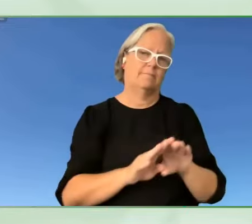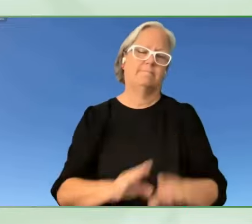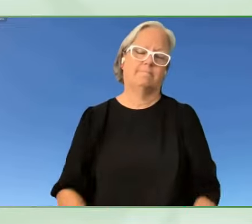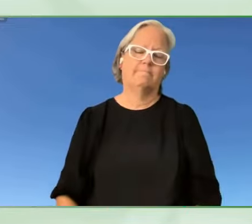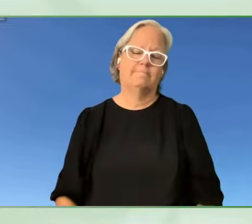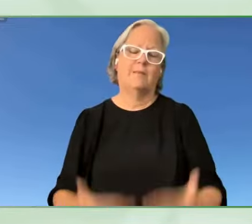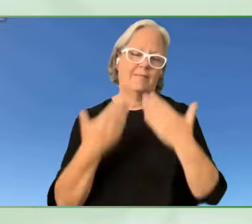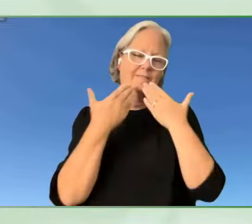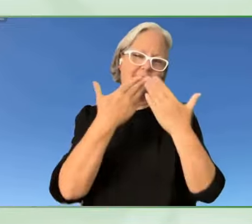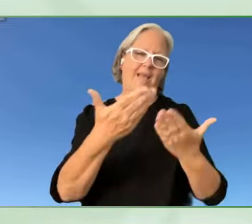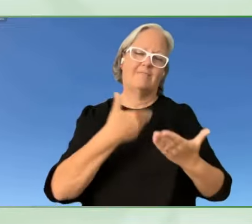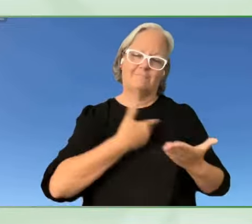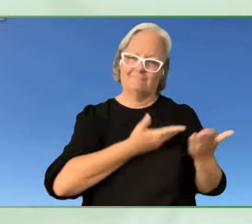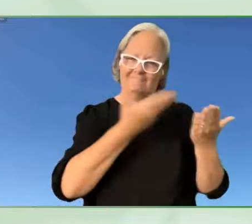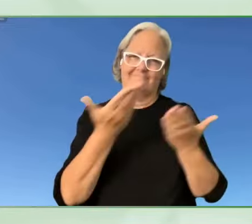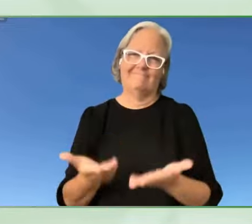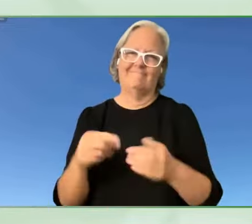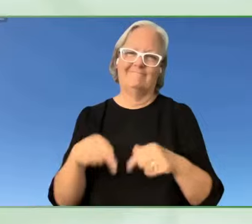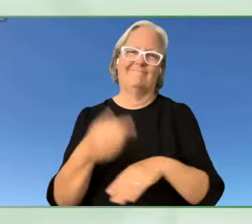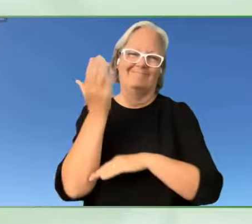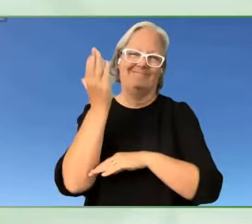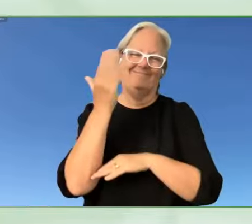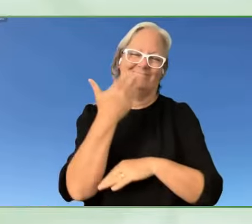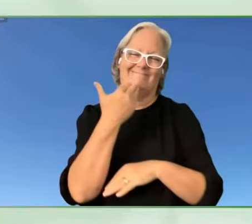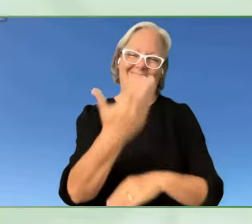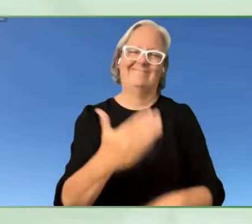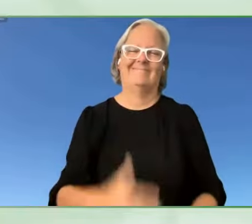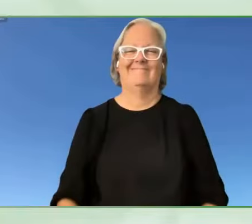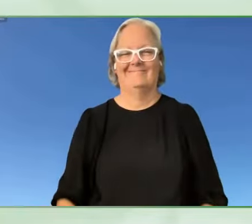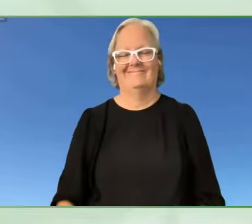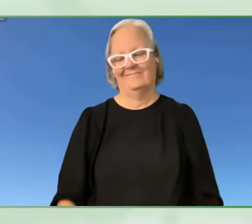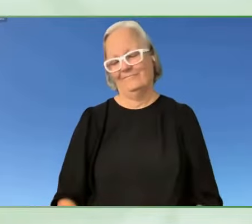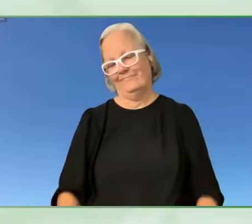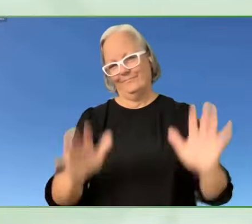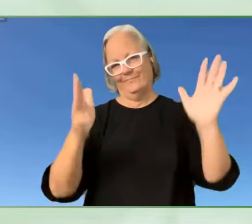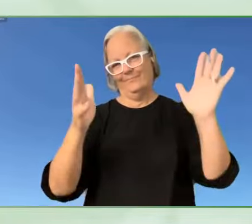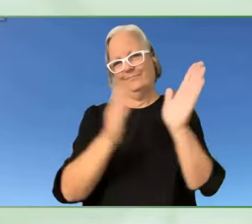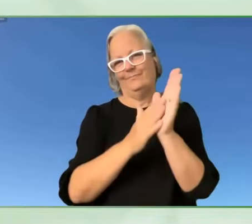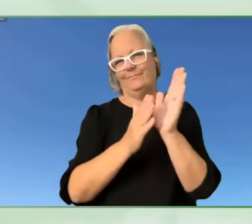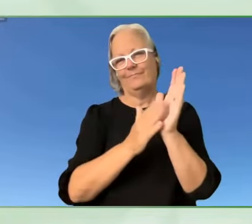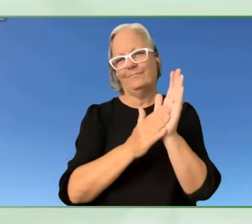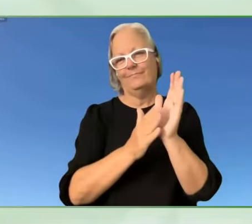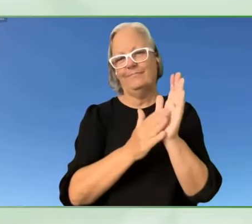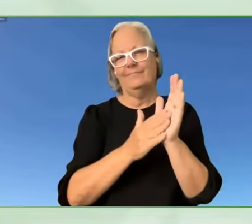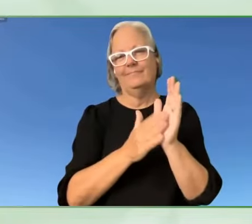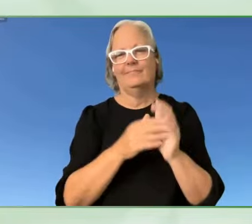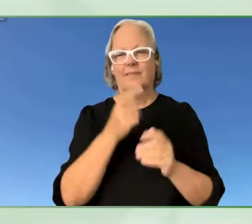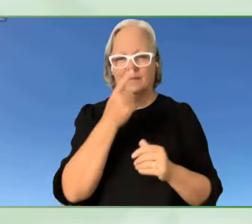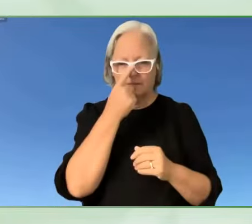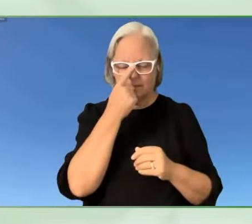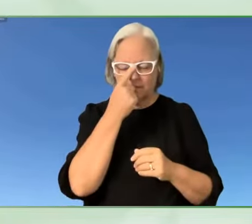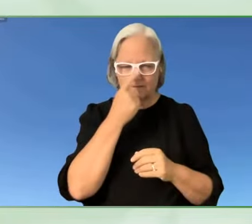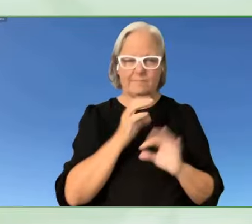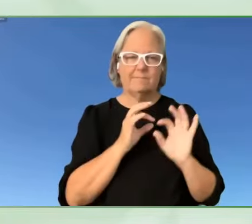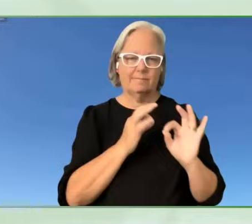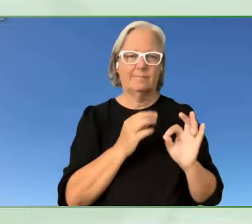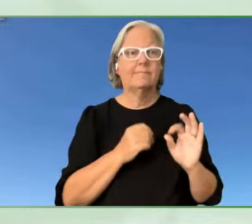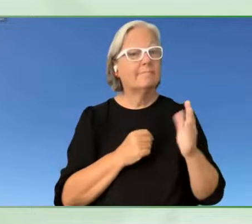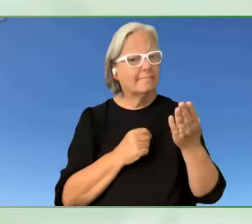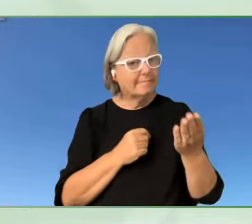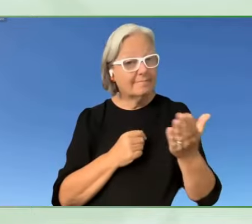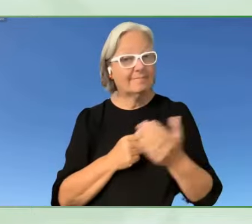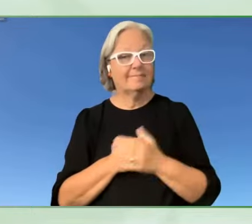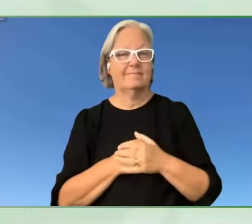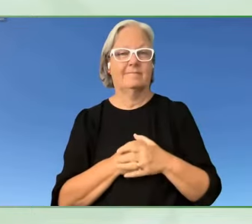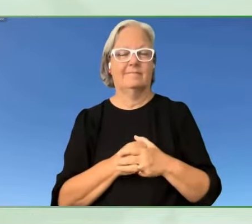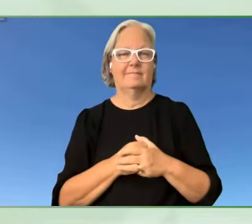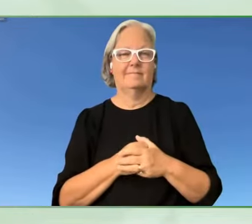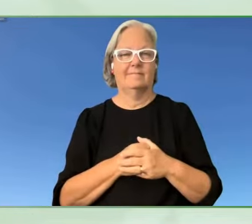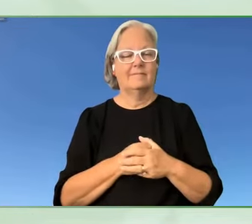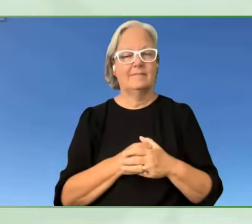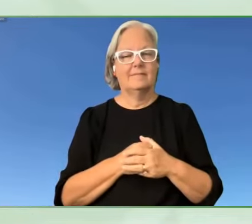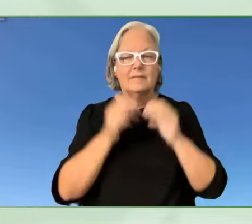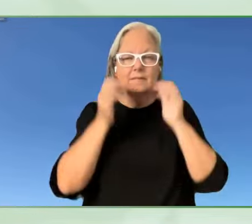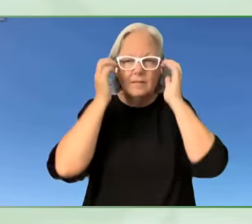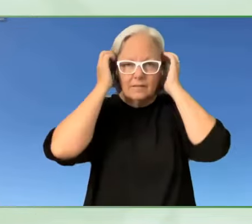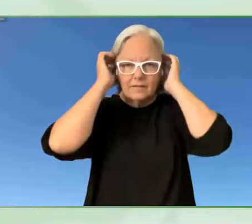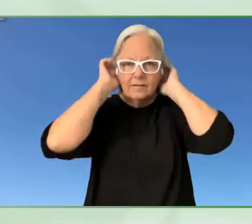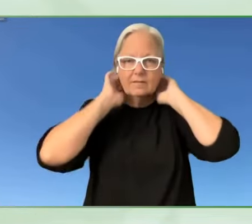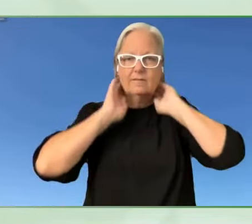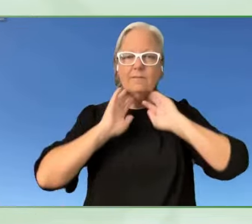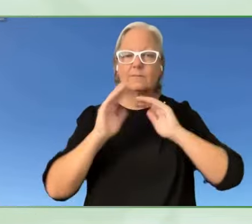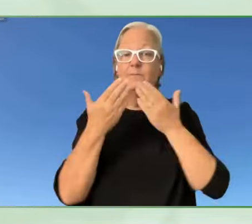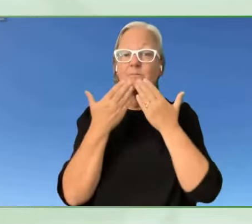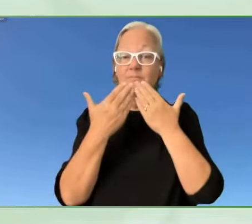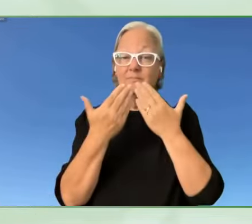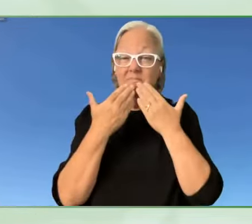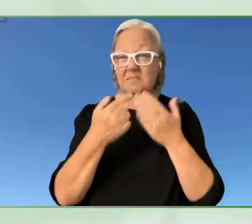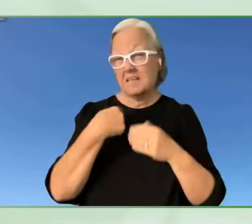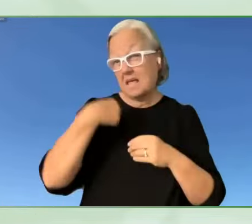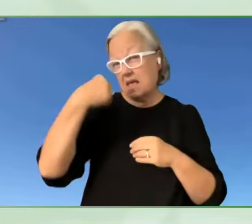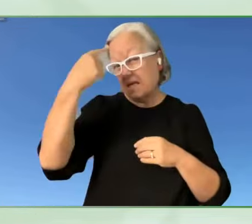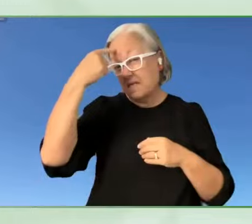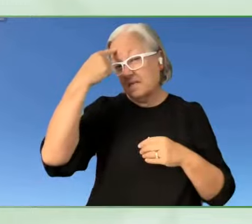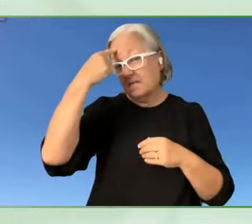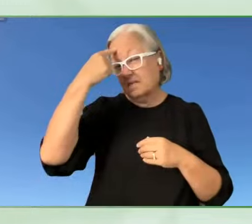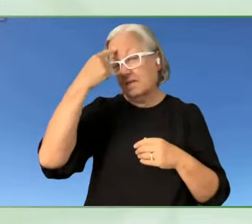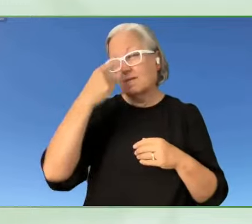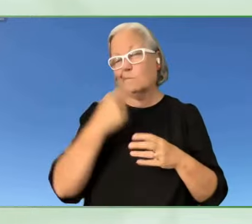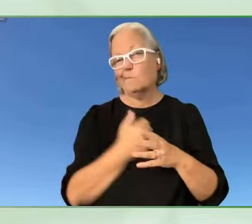Not really full stop at some of the schools, which are working towards talking about universal